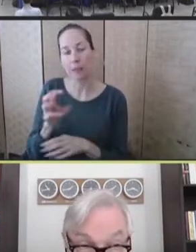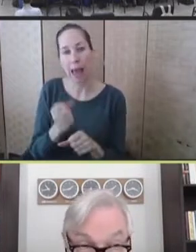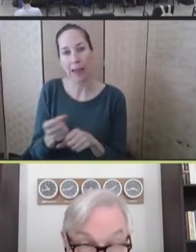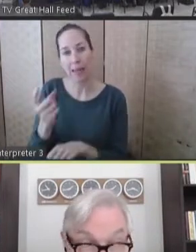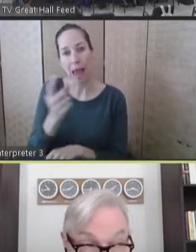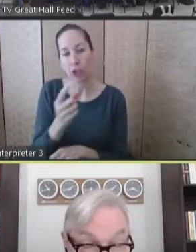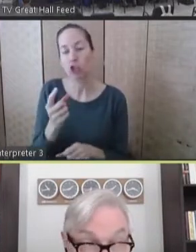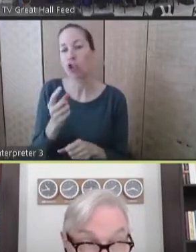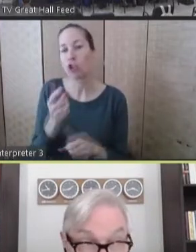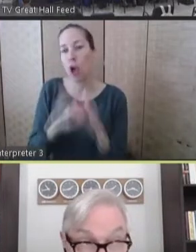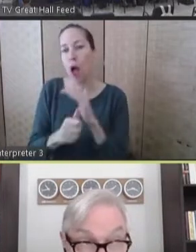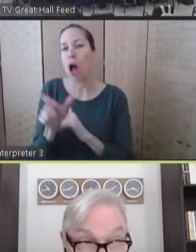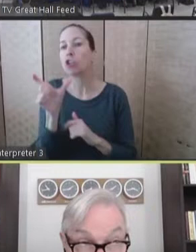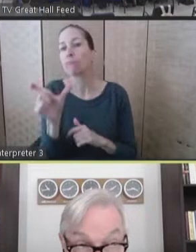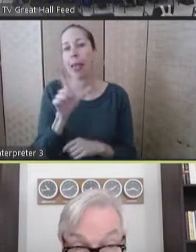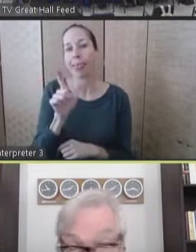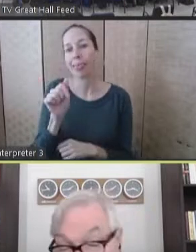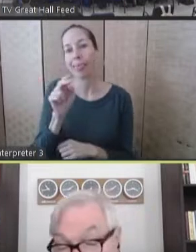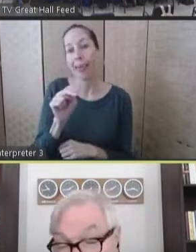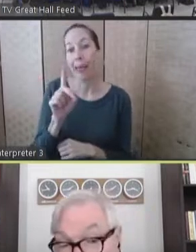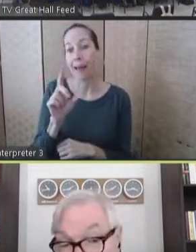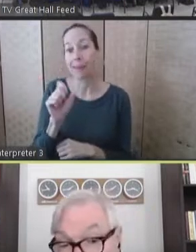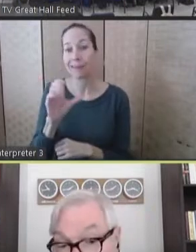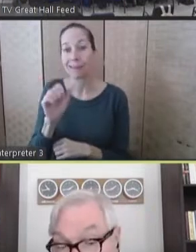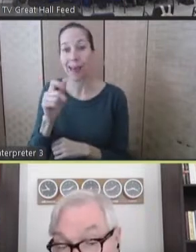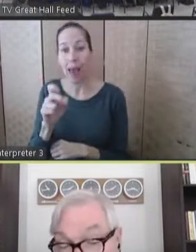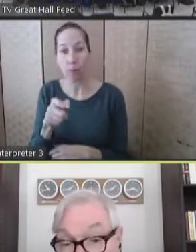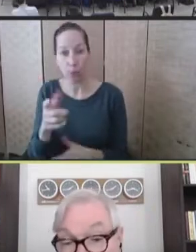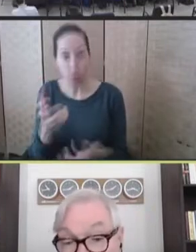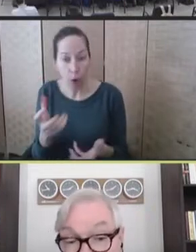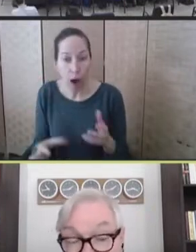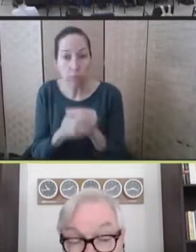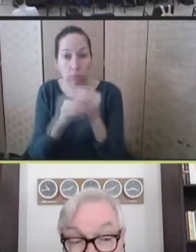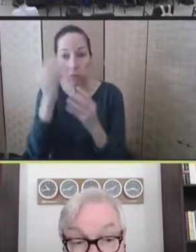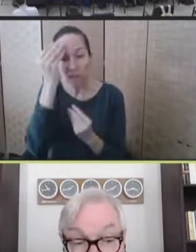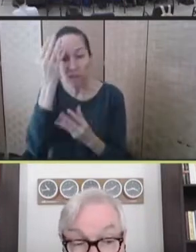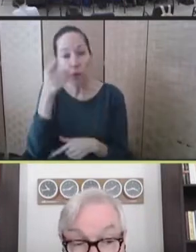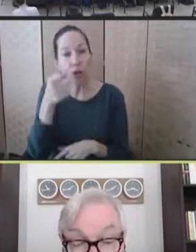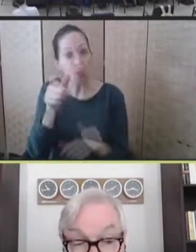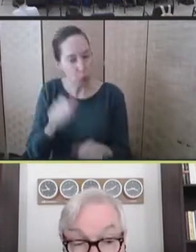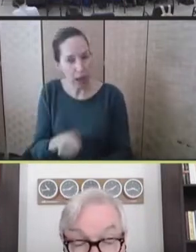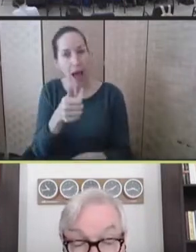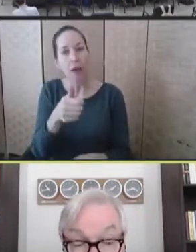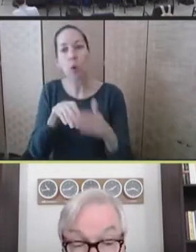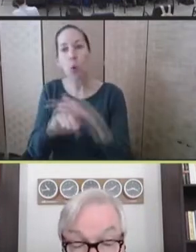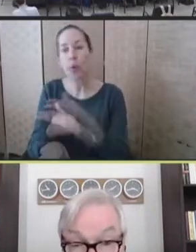So, if you want more additional information, you'll be able to go in and interact with it.